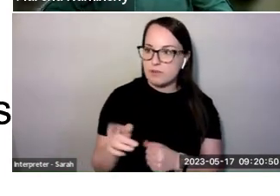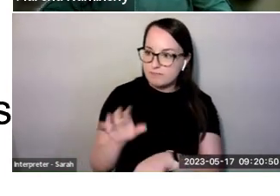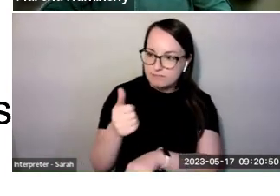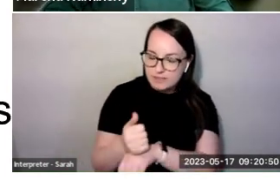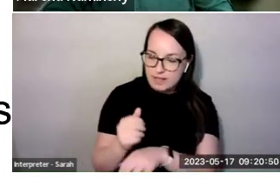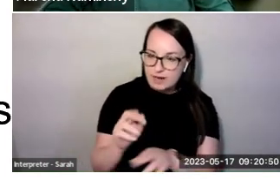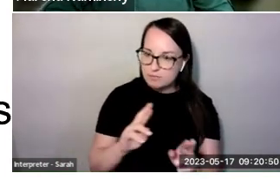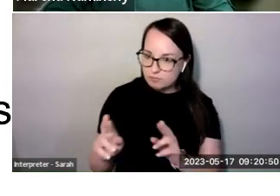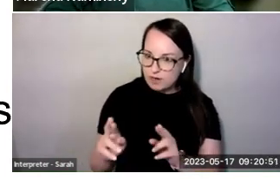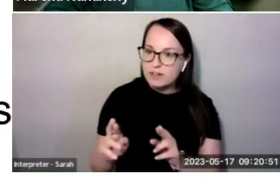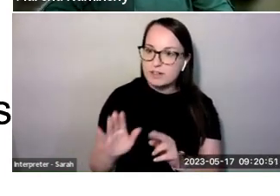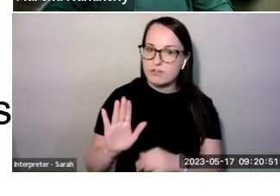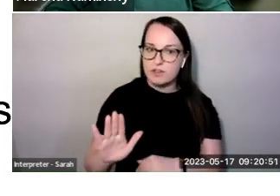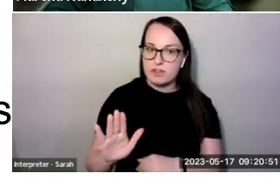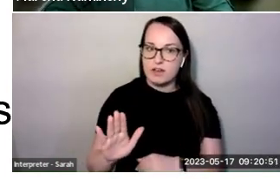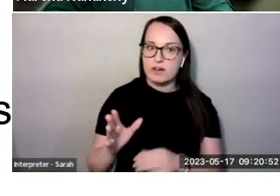set up for their presentation, meeting, whatever they need.